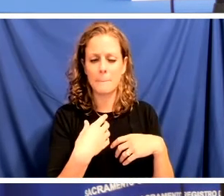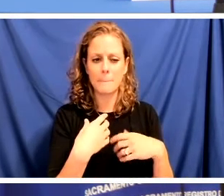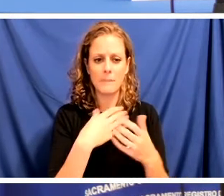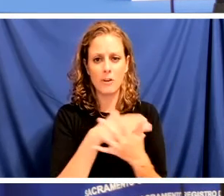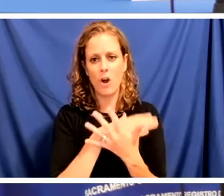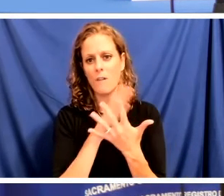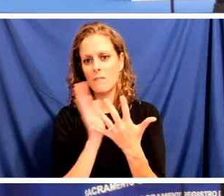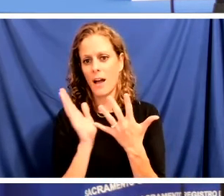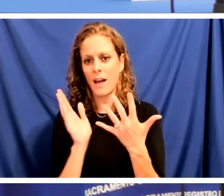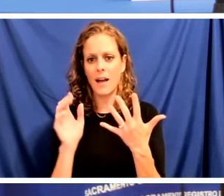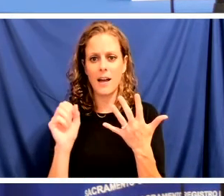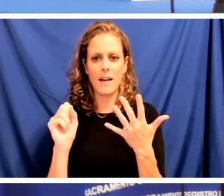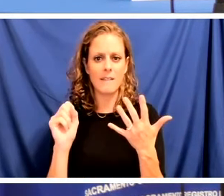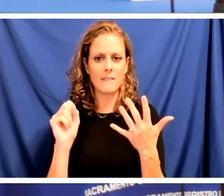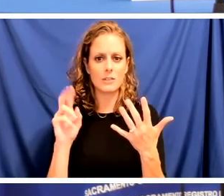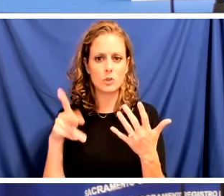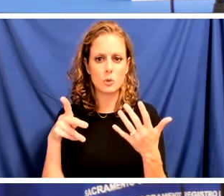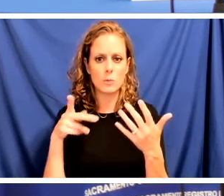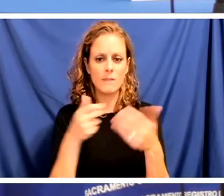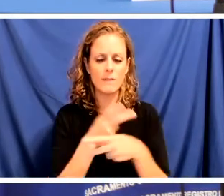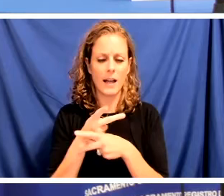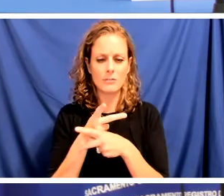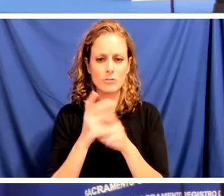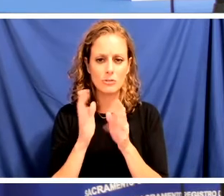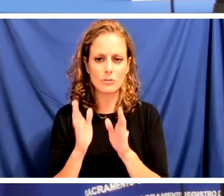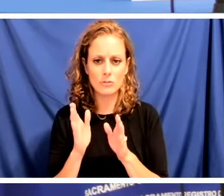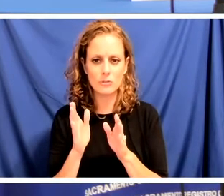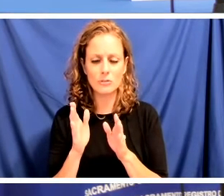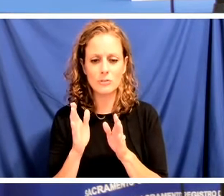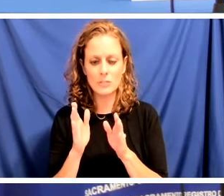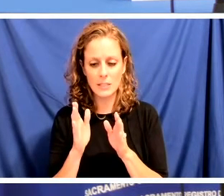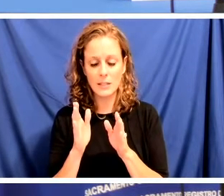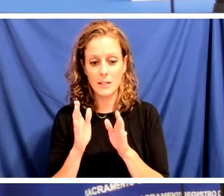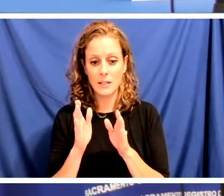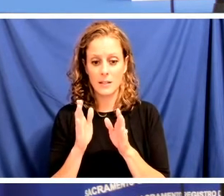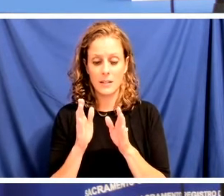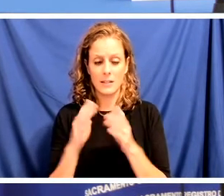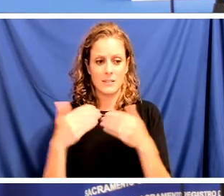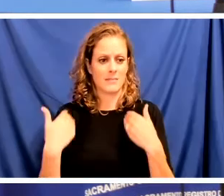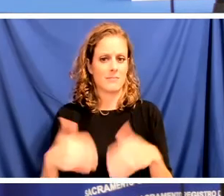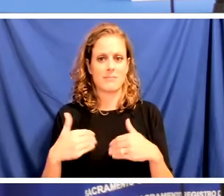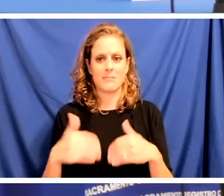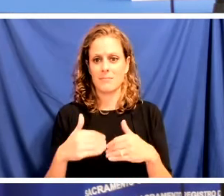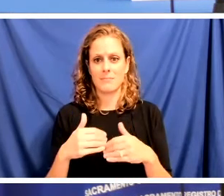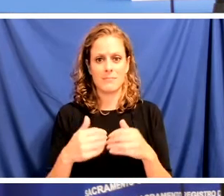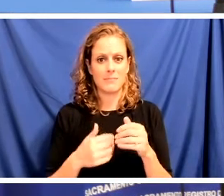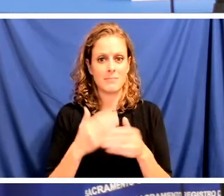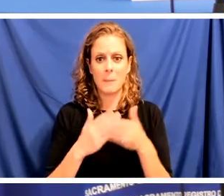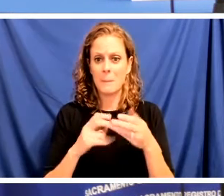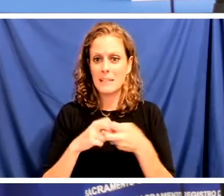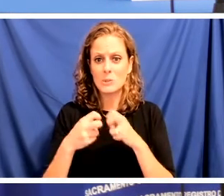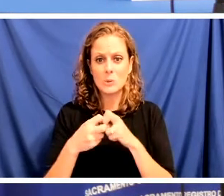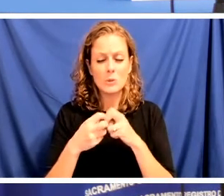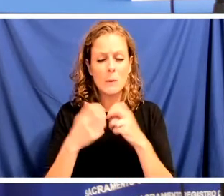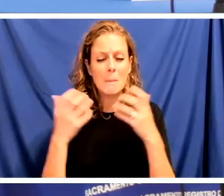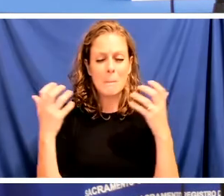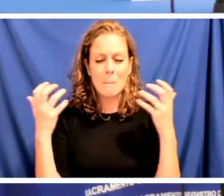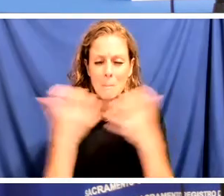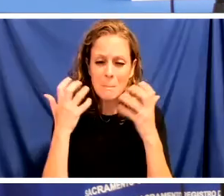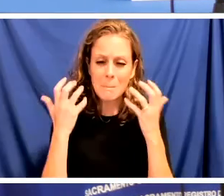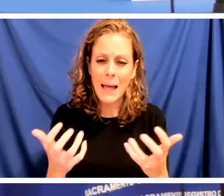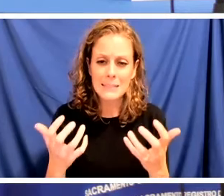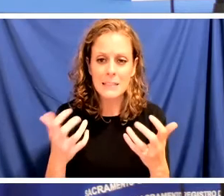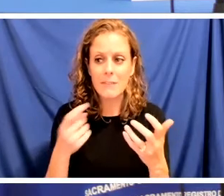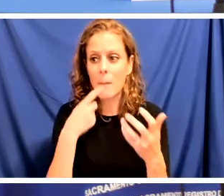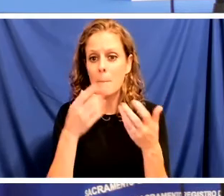SacGov: You know the order of magnitude of some of those challenges are are massive I mean the homeless, public policy issue is probably the most daunting right now.